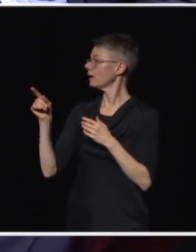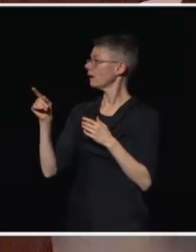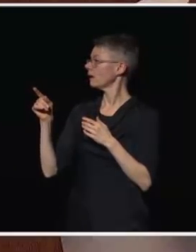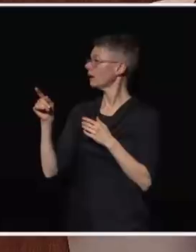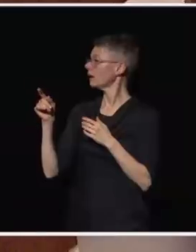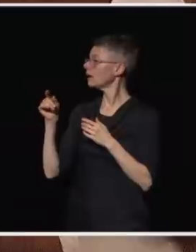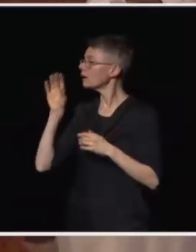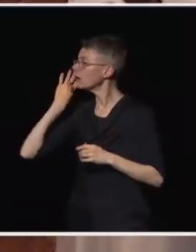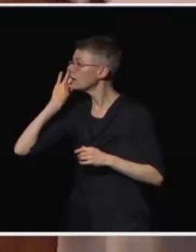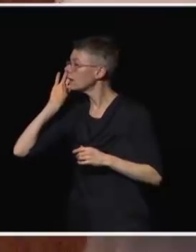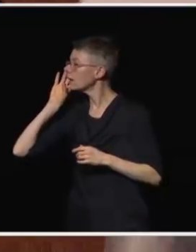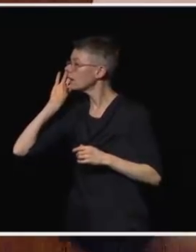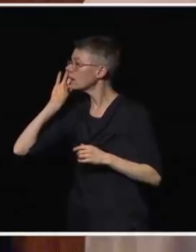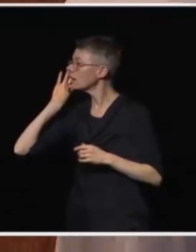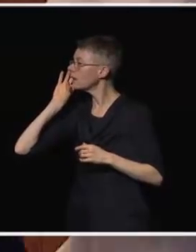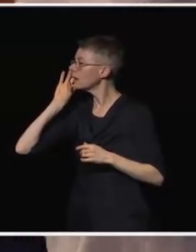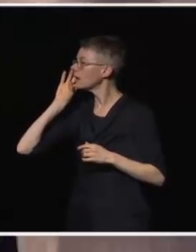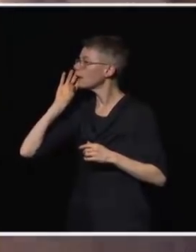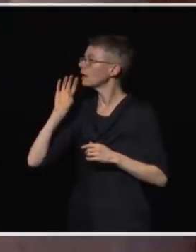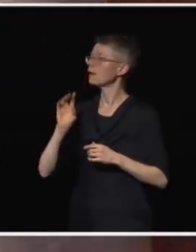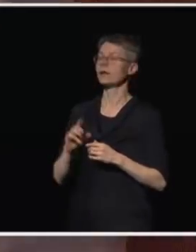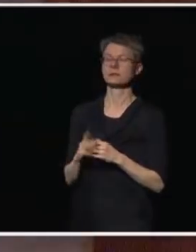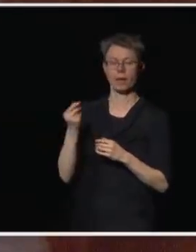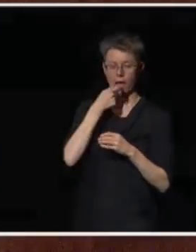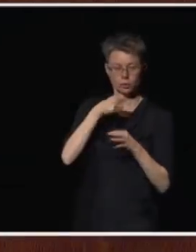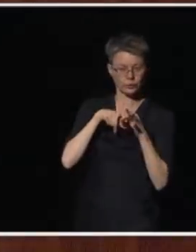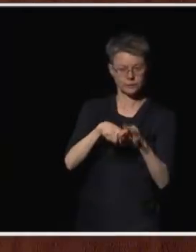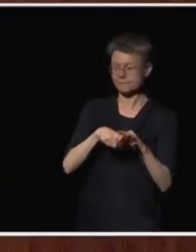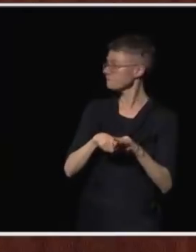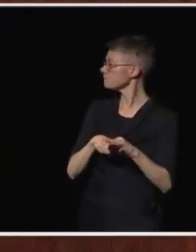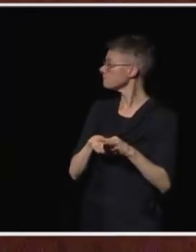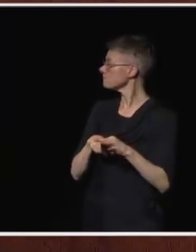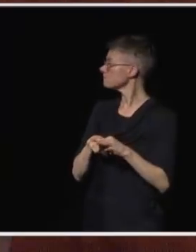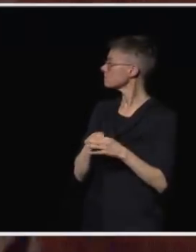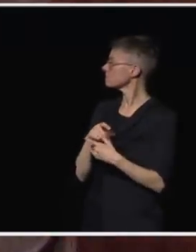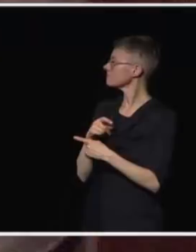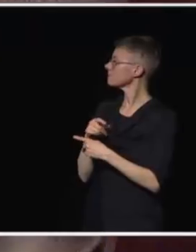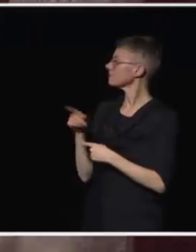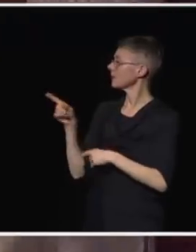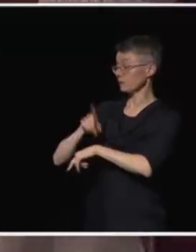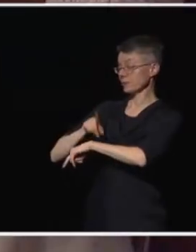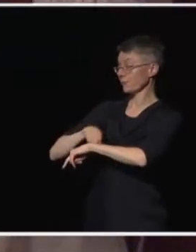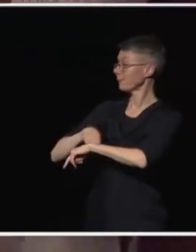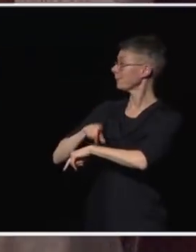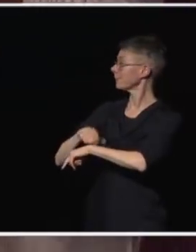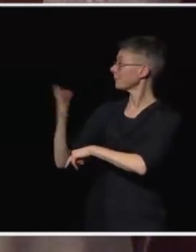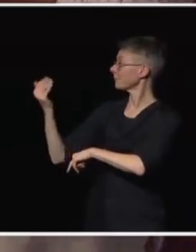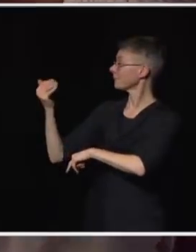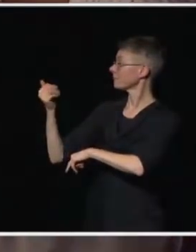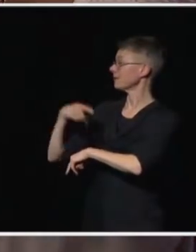I beg your pardon? Sure, go ahead. I've got to work to time, I'm afraid. Go ahead. I've got to work to time, I'm afraid.